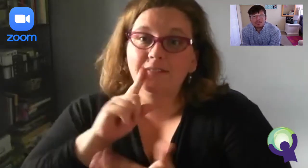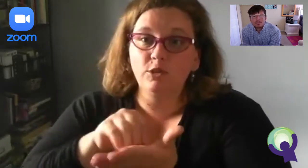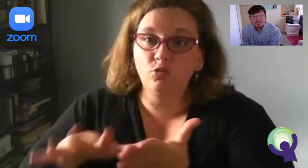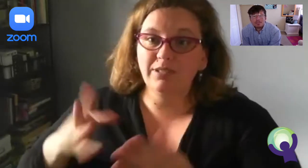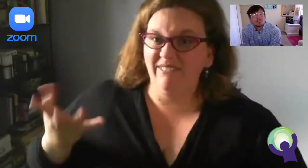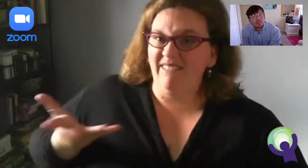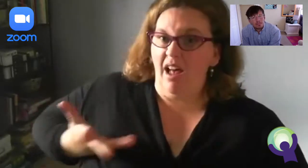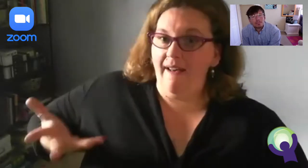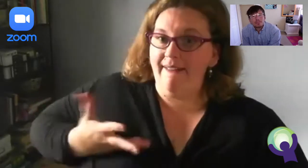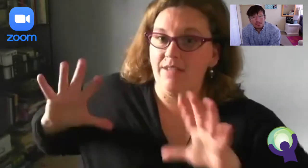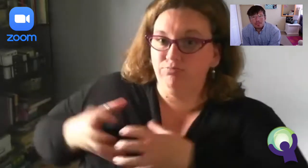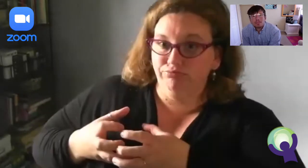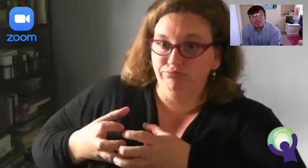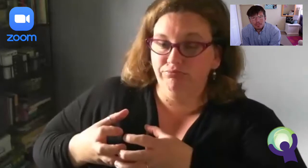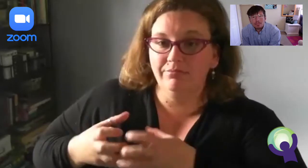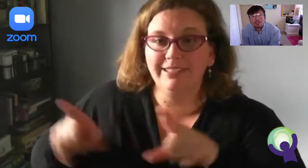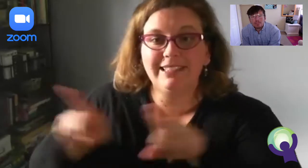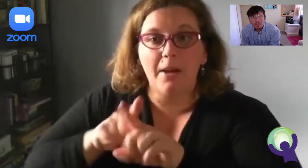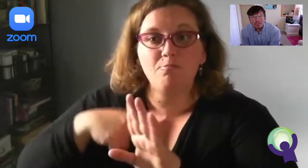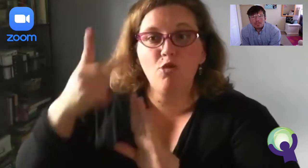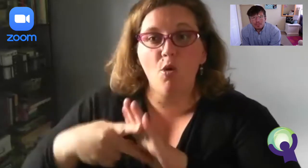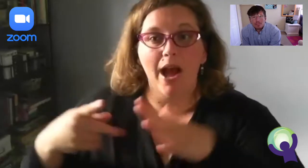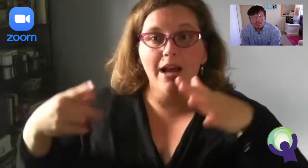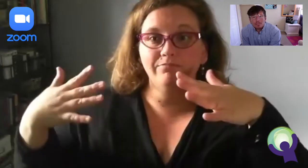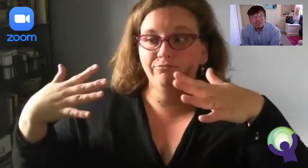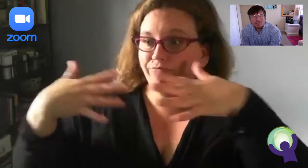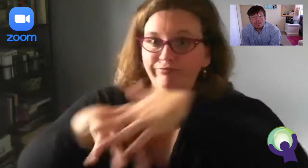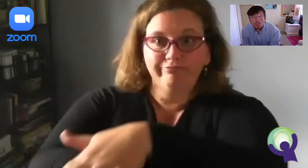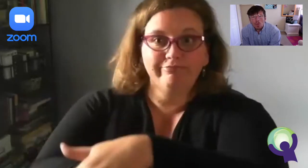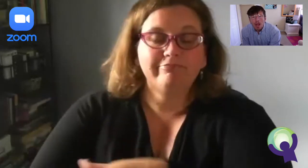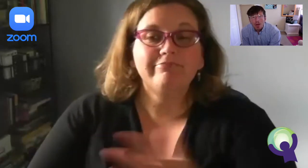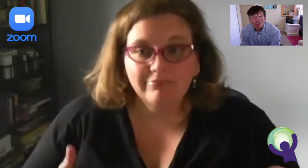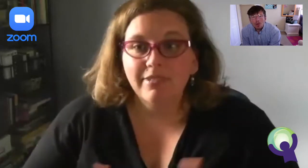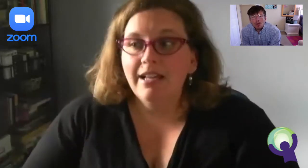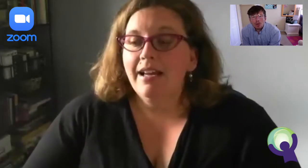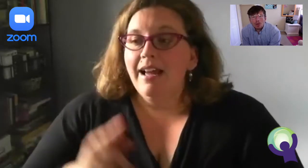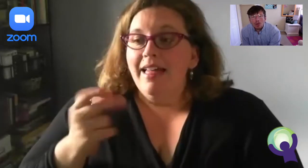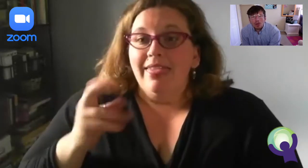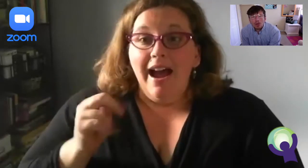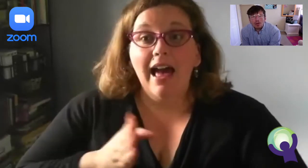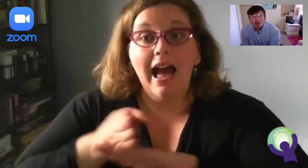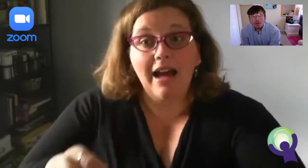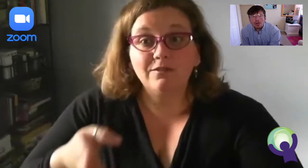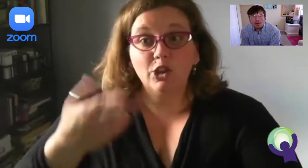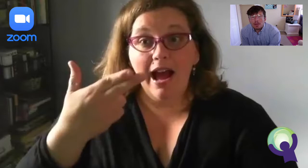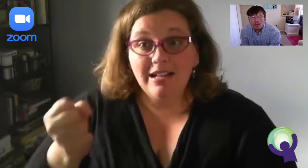with four other deaf students. So there were five of us in the same program, in the same mainstream program.